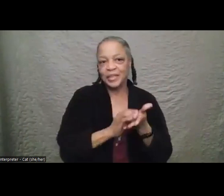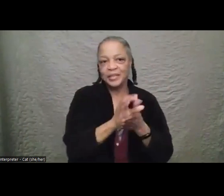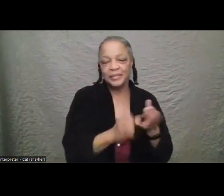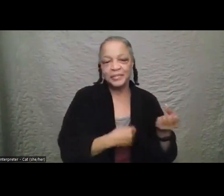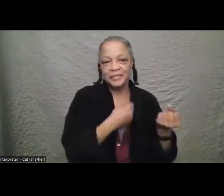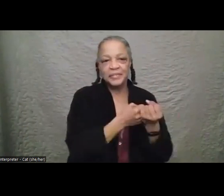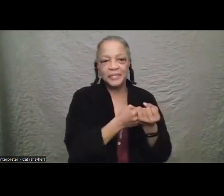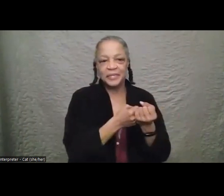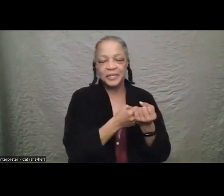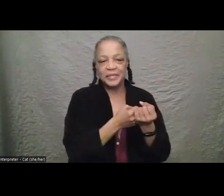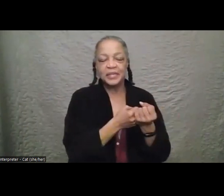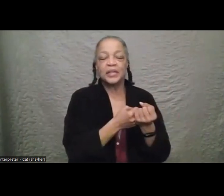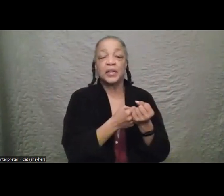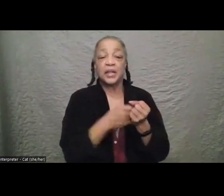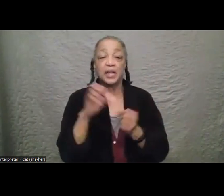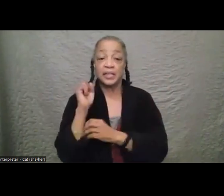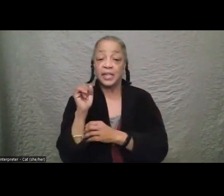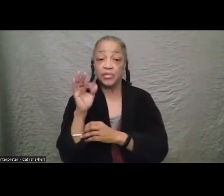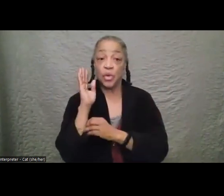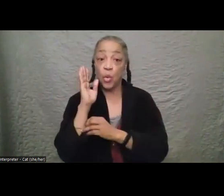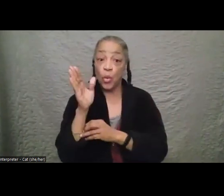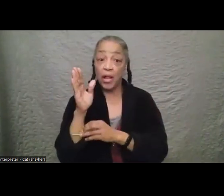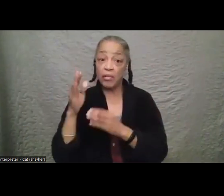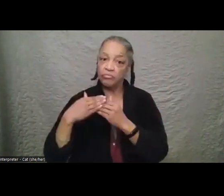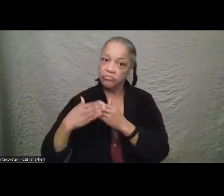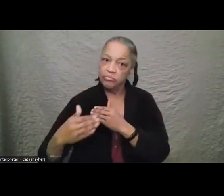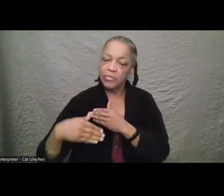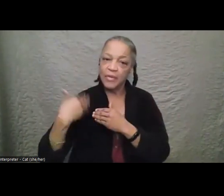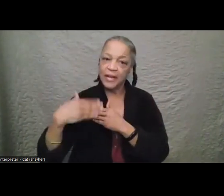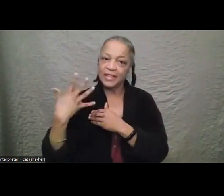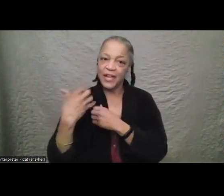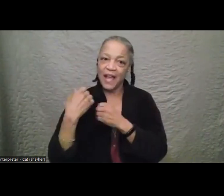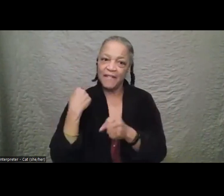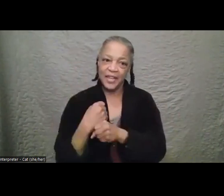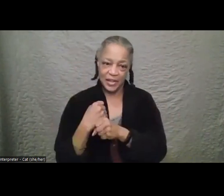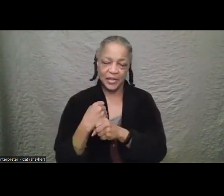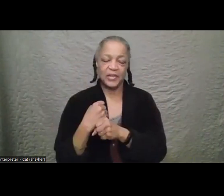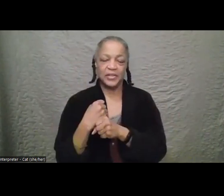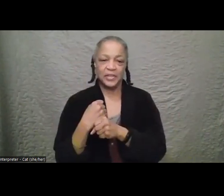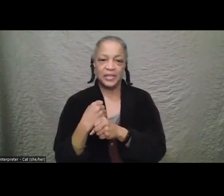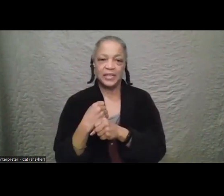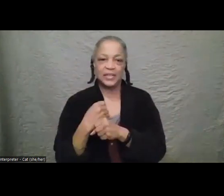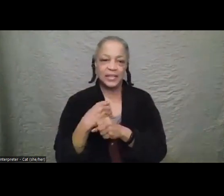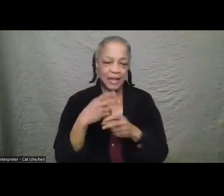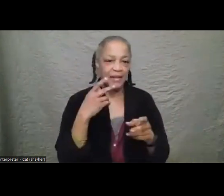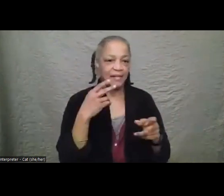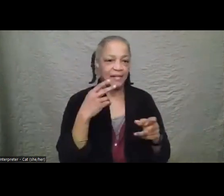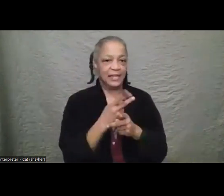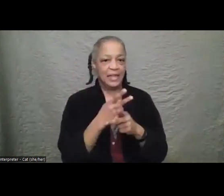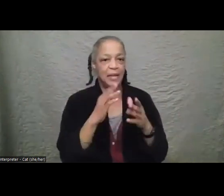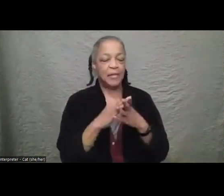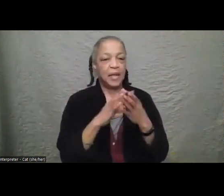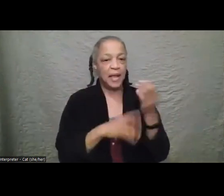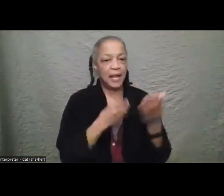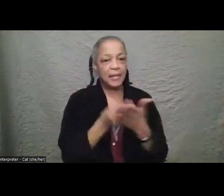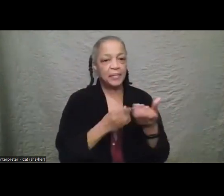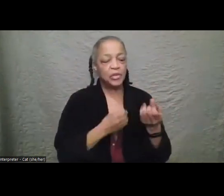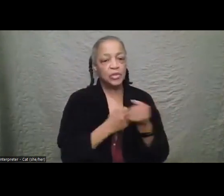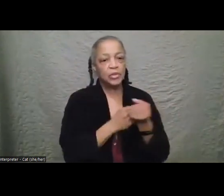San Francisco will, over the next five years , secure and subsidize scattered site , accessible